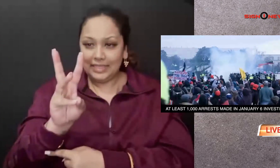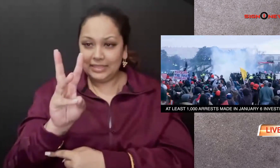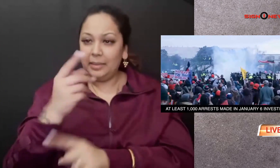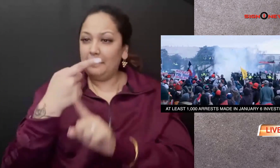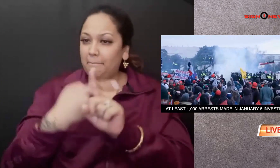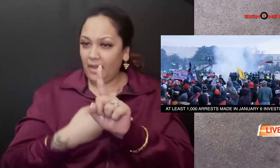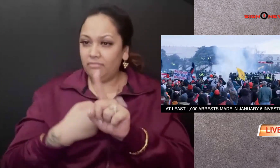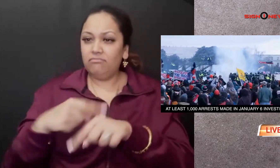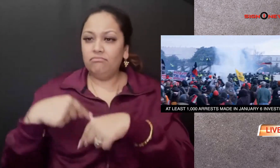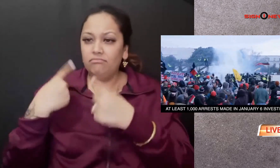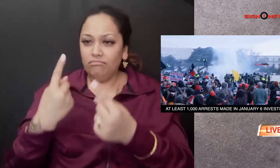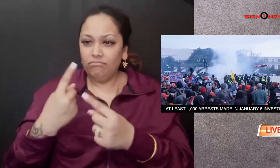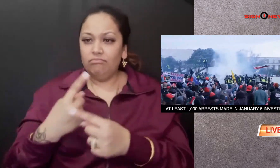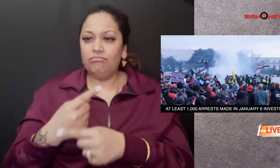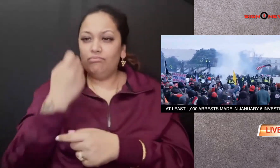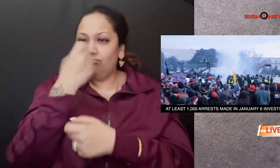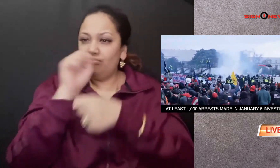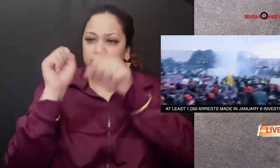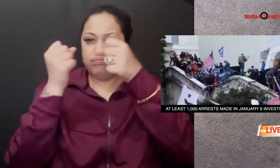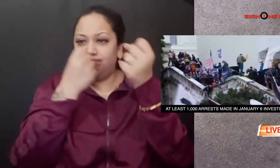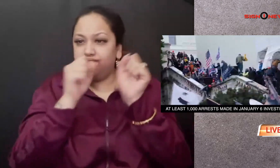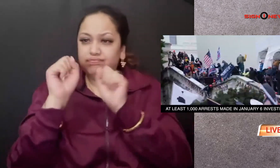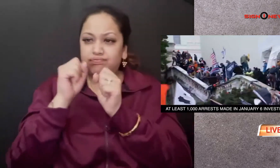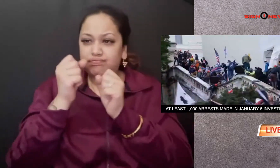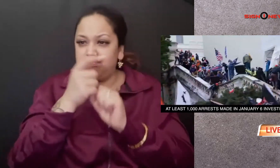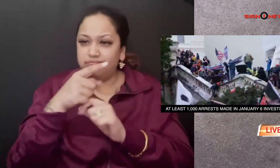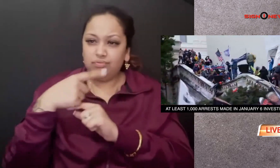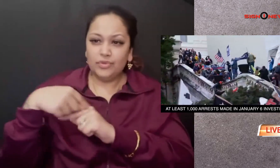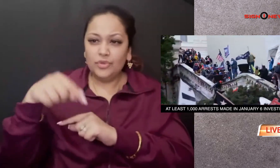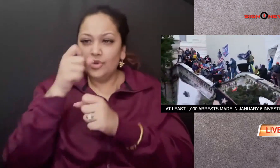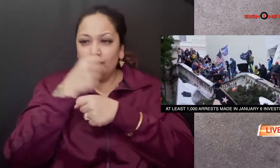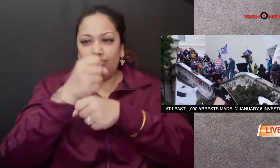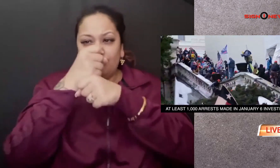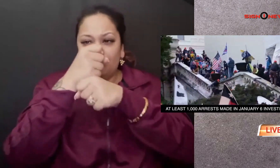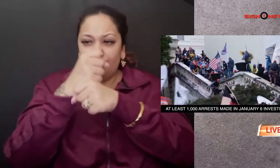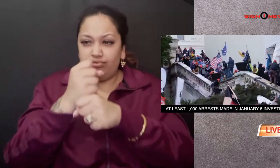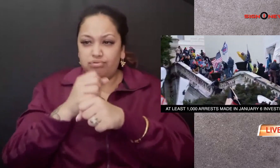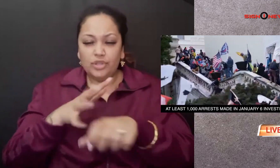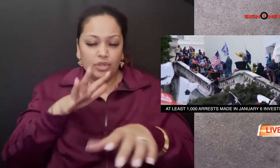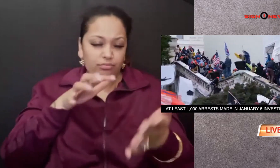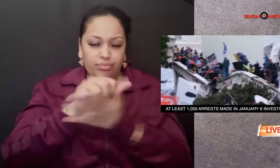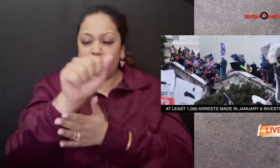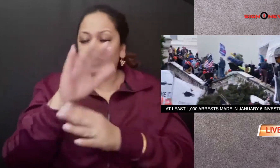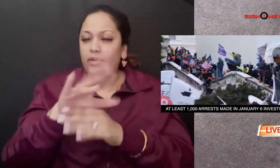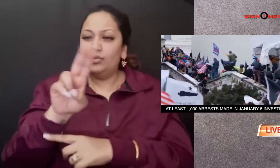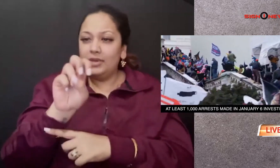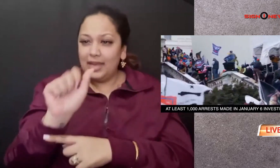It's been 26 months since rioters attacked the US Capitol on January 6th.